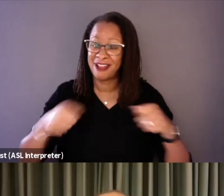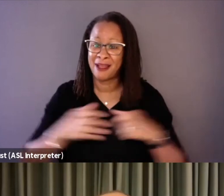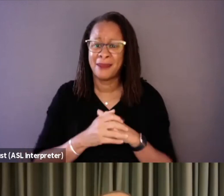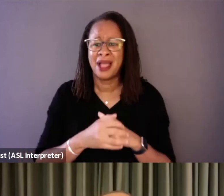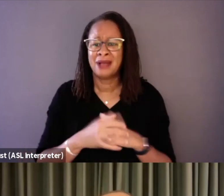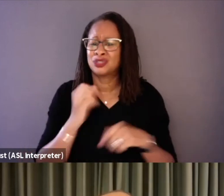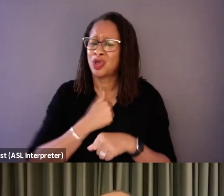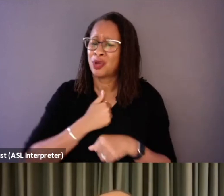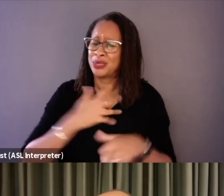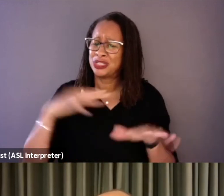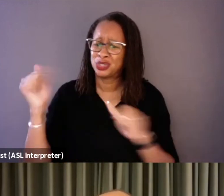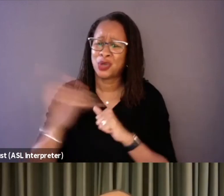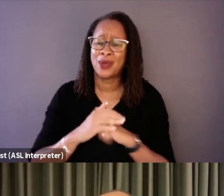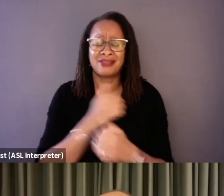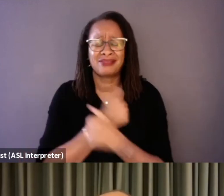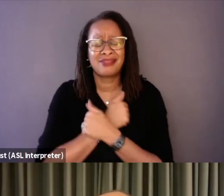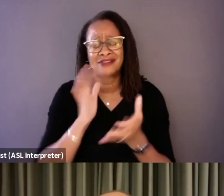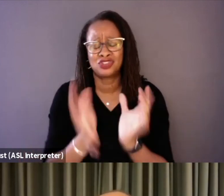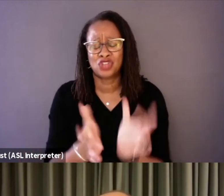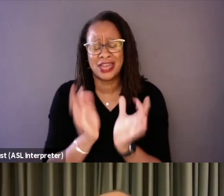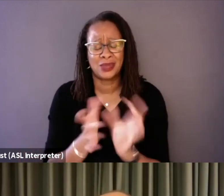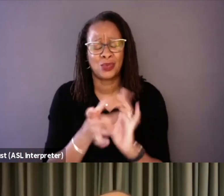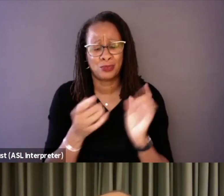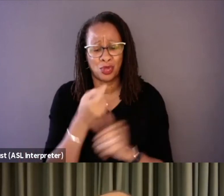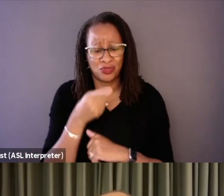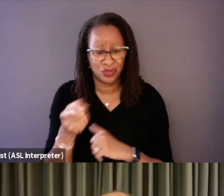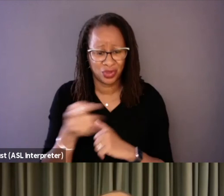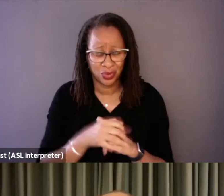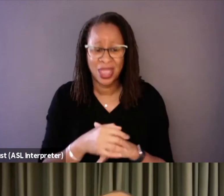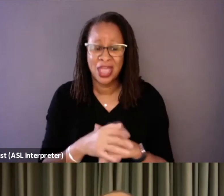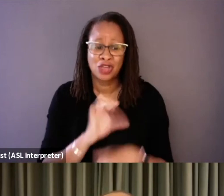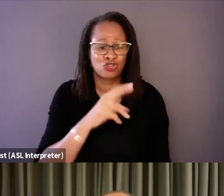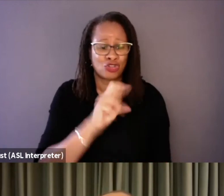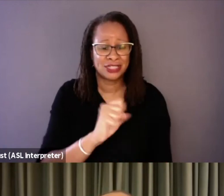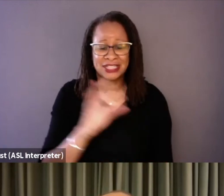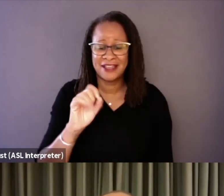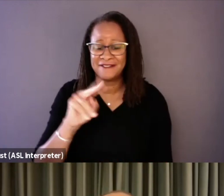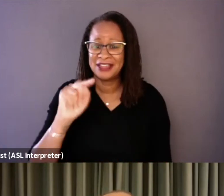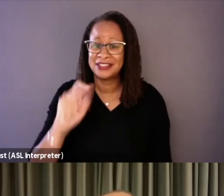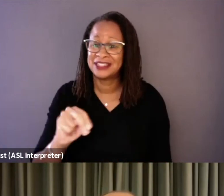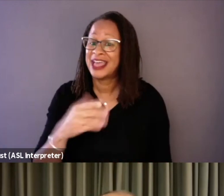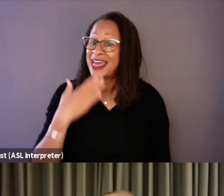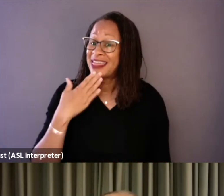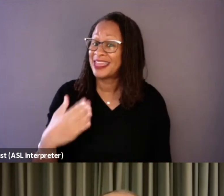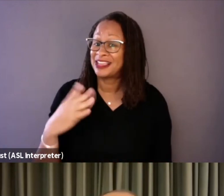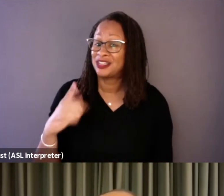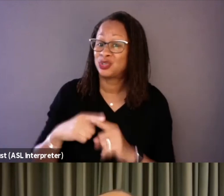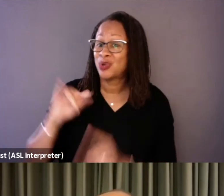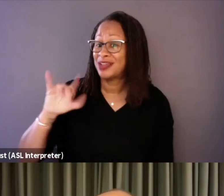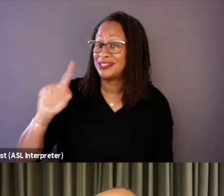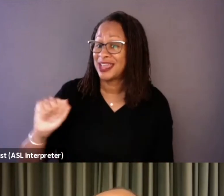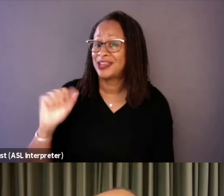Thank you so much, Chris and Fenton for talking to me and thanks to the great folks at IDA and thanks to all of you for watching. Appreciate it.